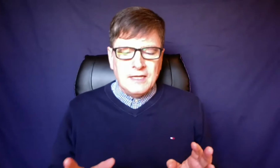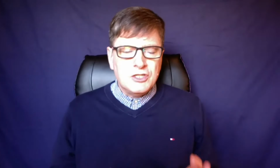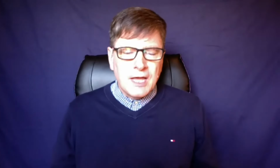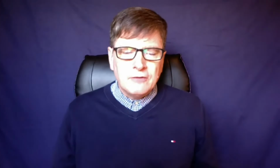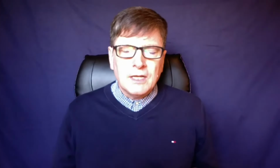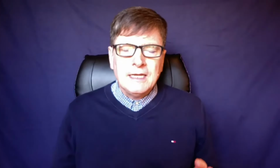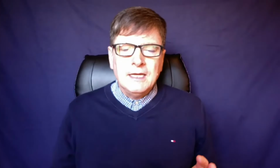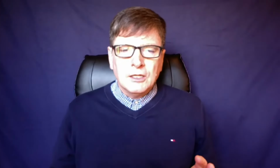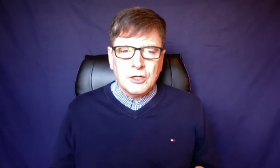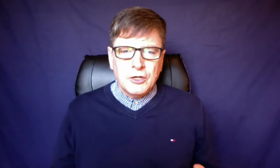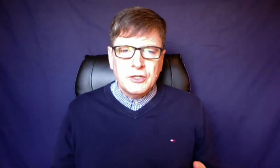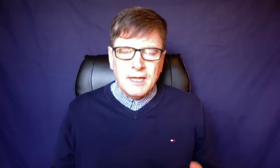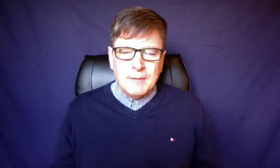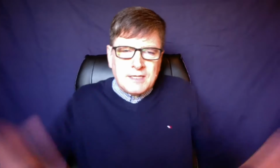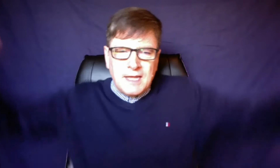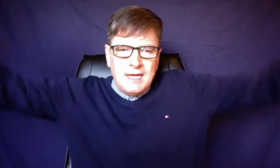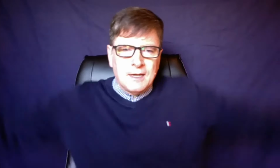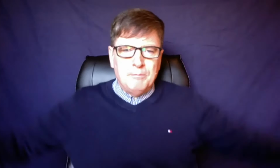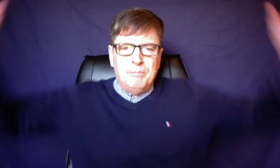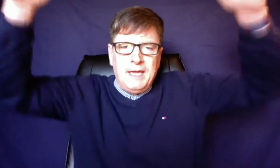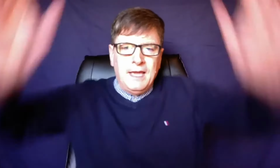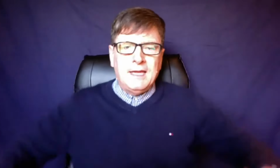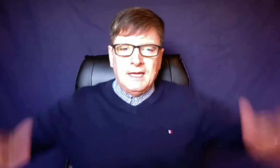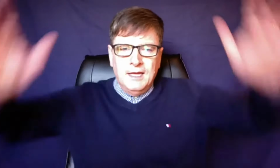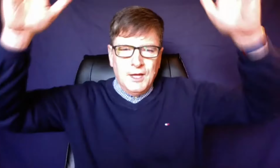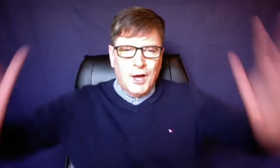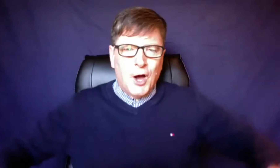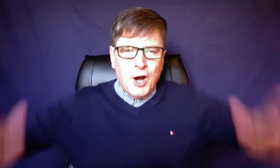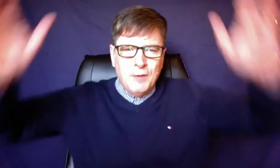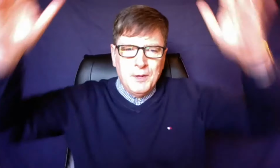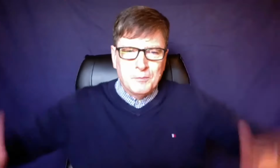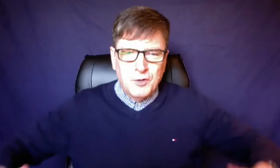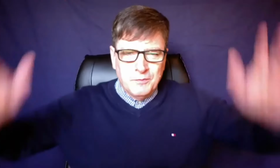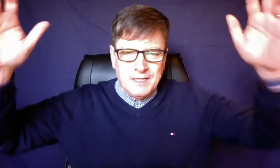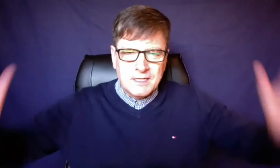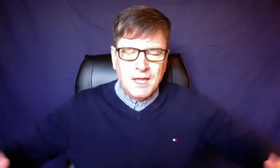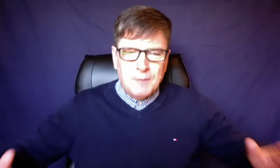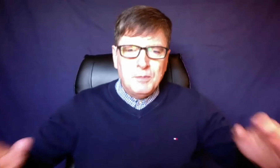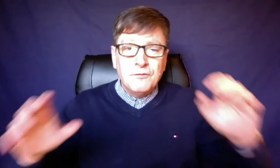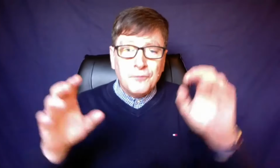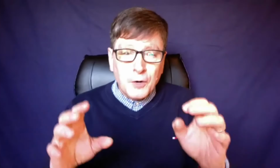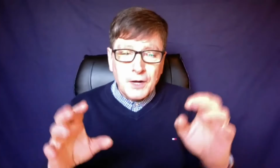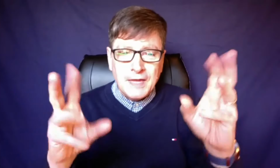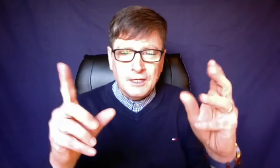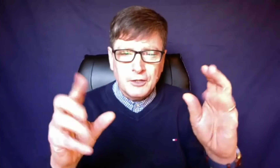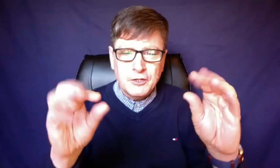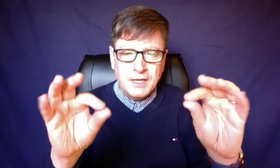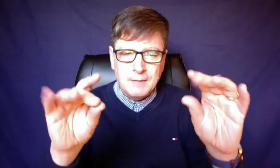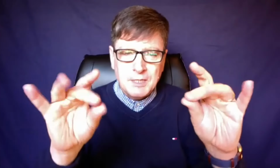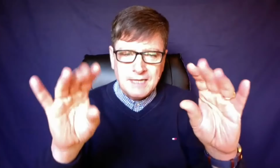before fine so when junk young children learn how to imitate movement straight they